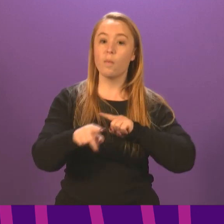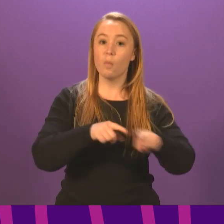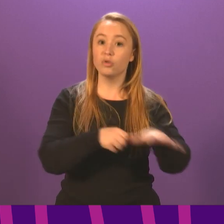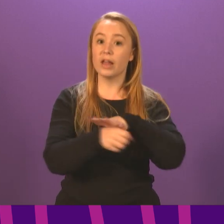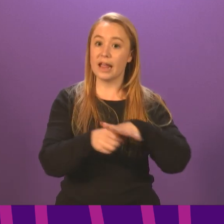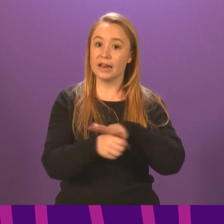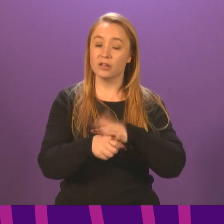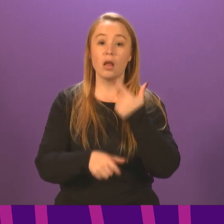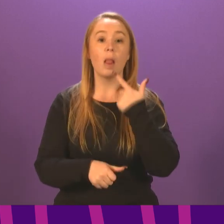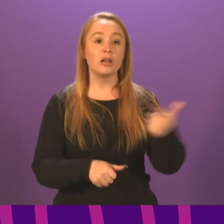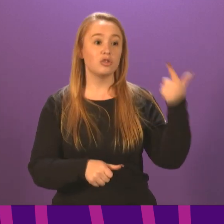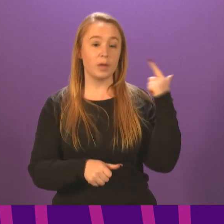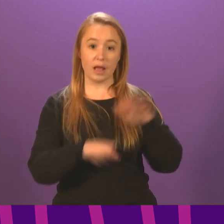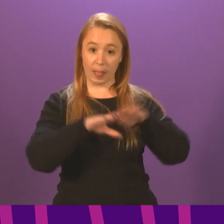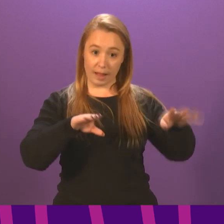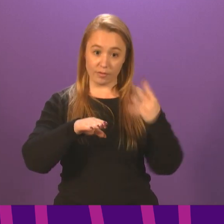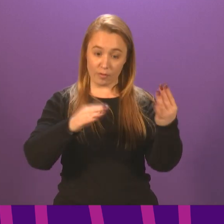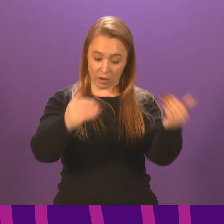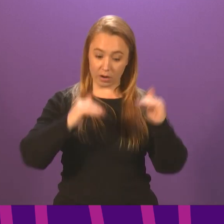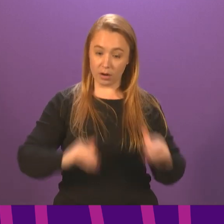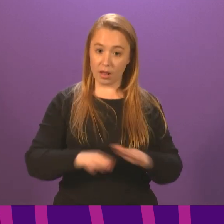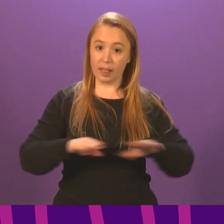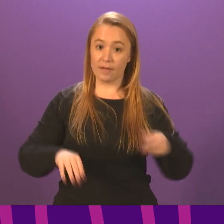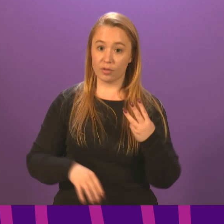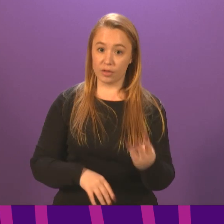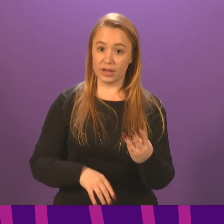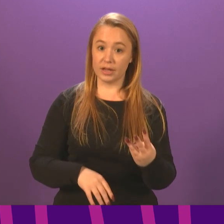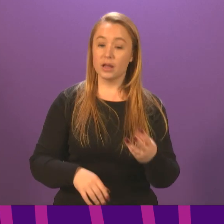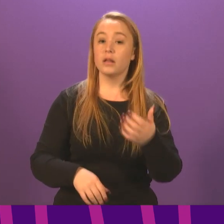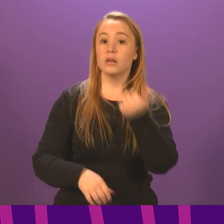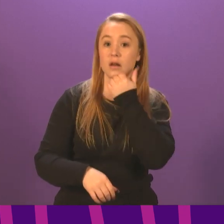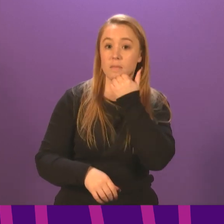that came out of level 4 last week are the areas where the declines in case numbers have